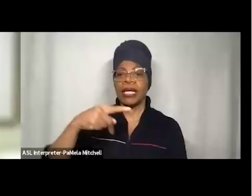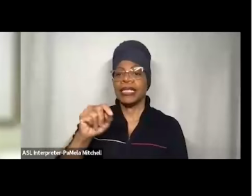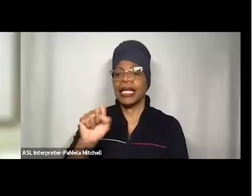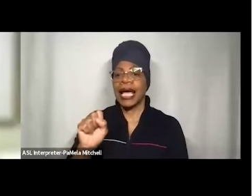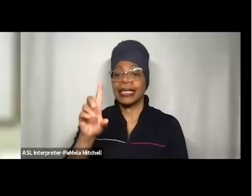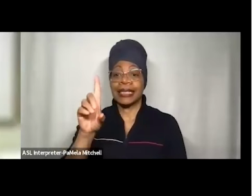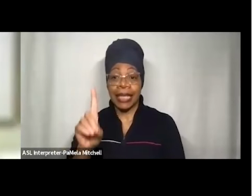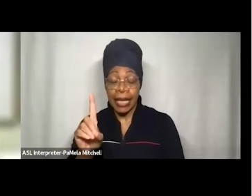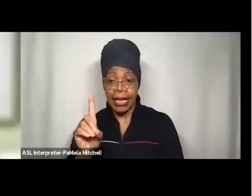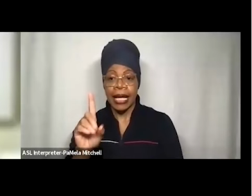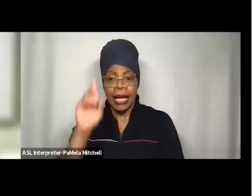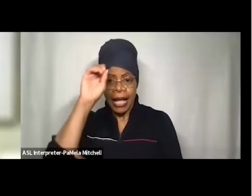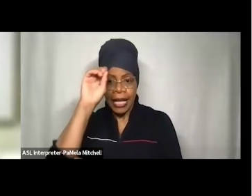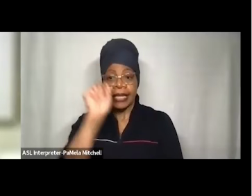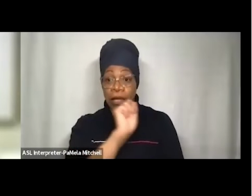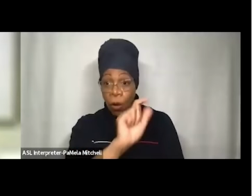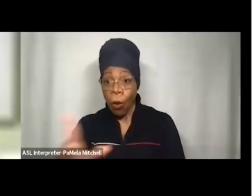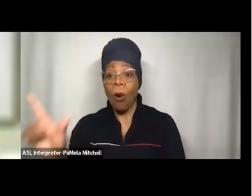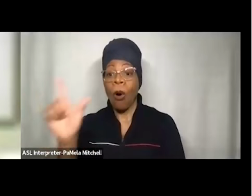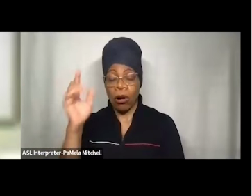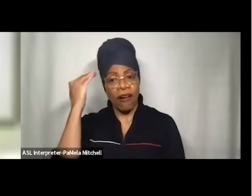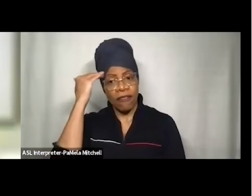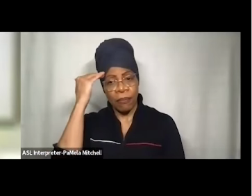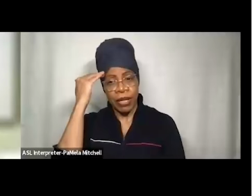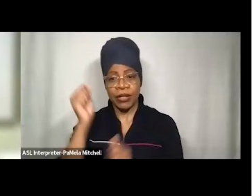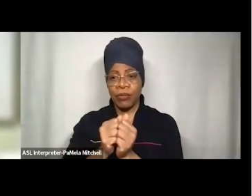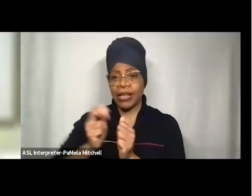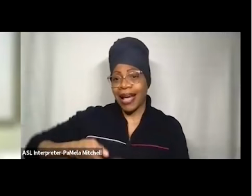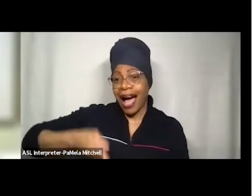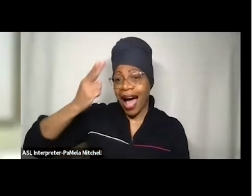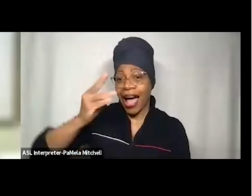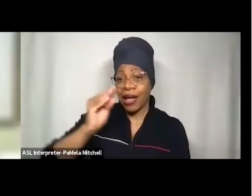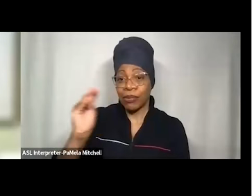that everyone is familiar with the high rates. I know that when I started gathering data